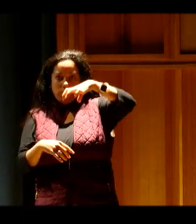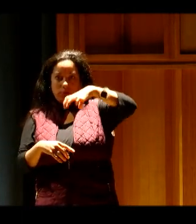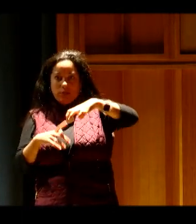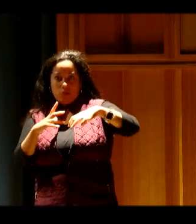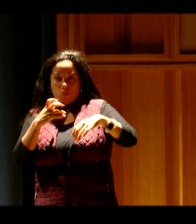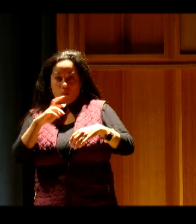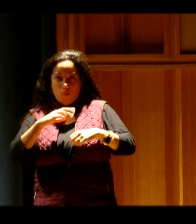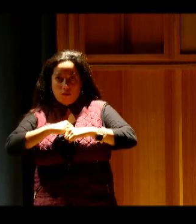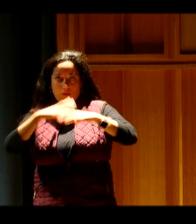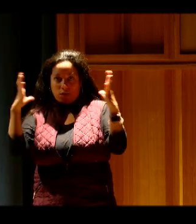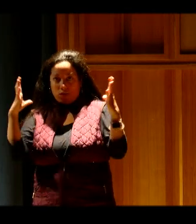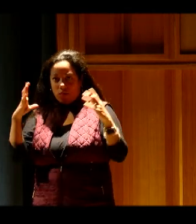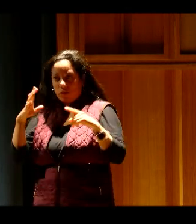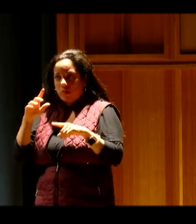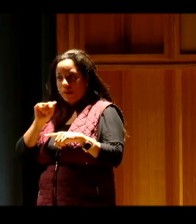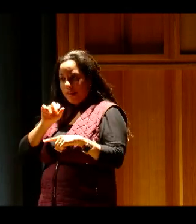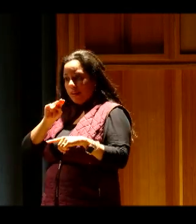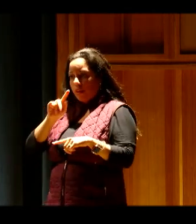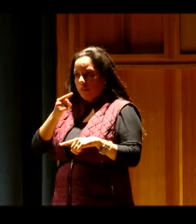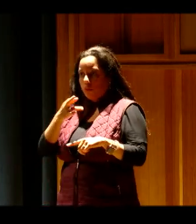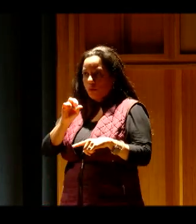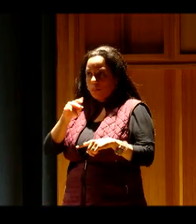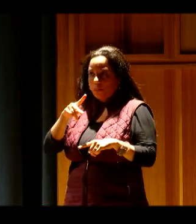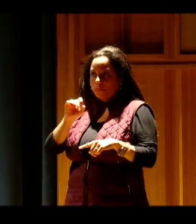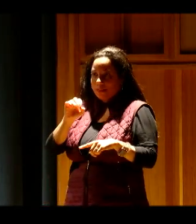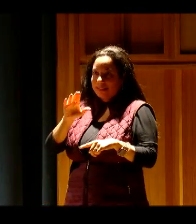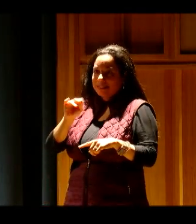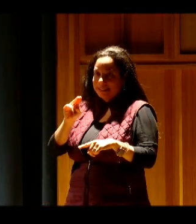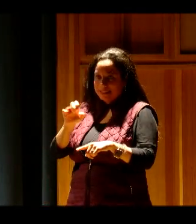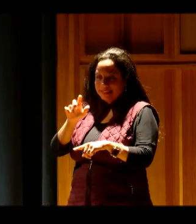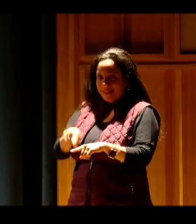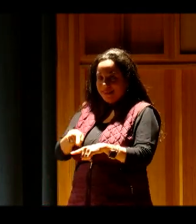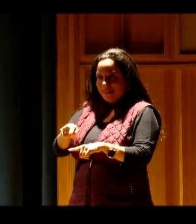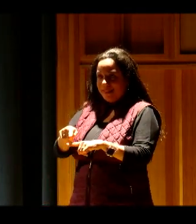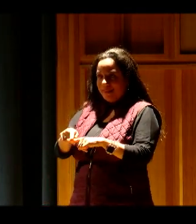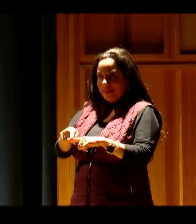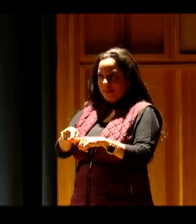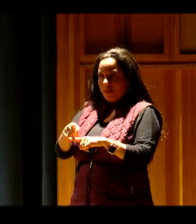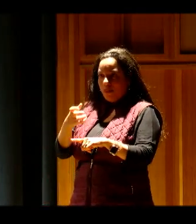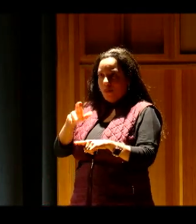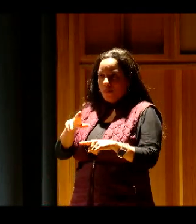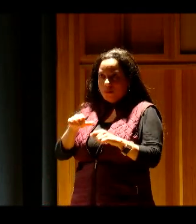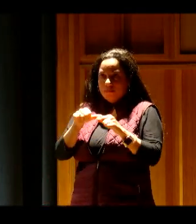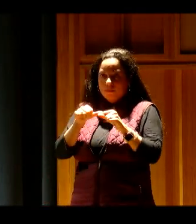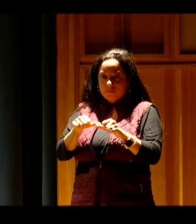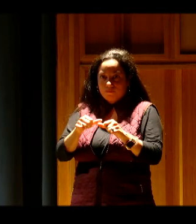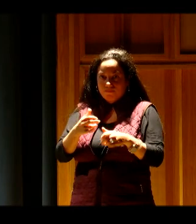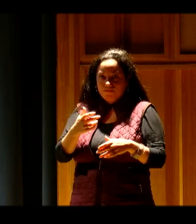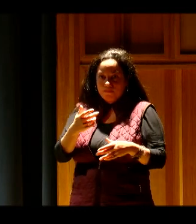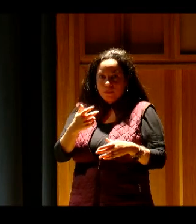the Anthropocene that Nicole mentioned to the sustenance we get from cultural communities